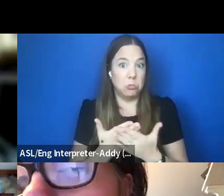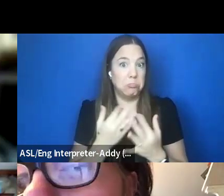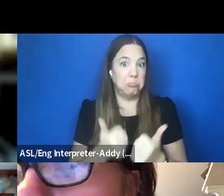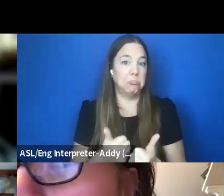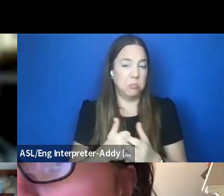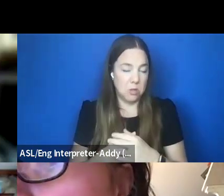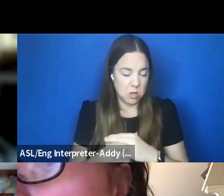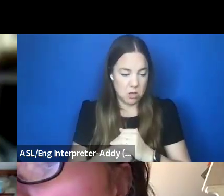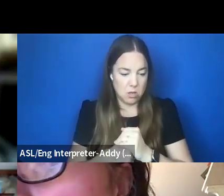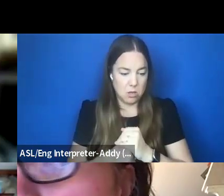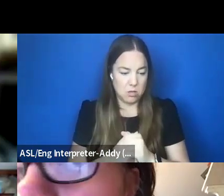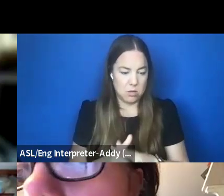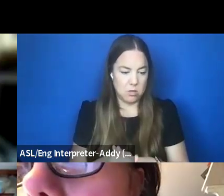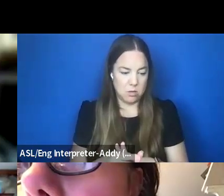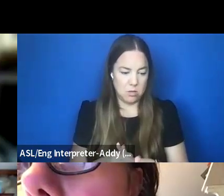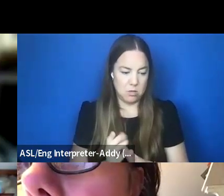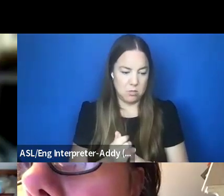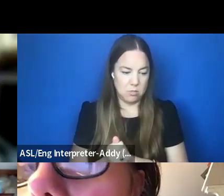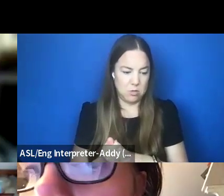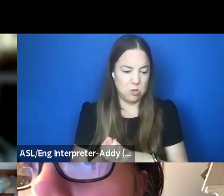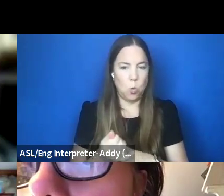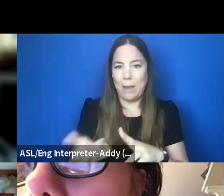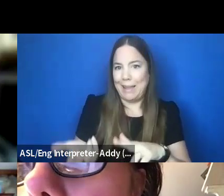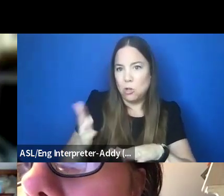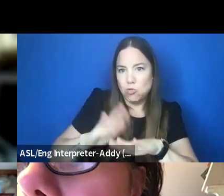Brooke Wilson: to just increase what is even being done?